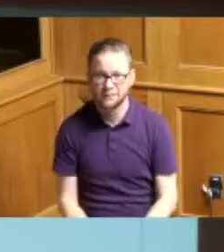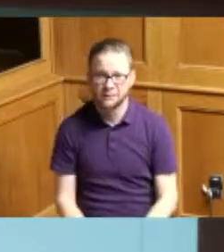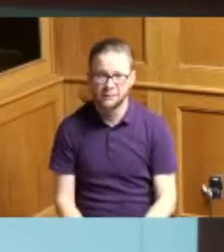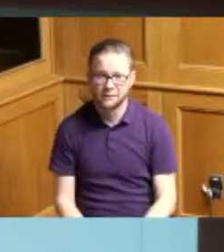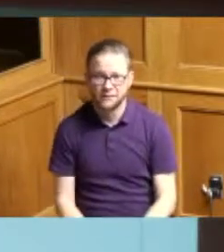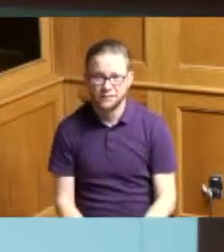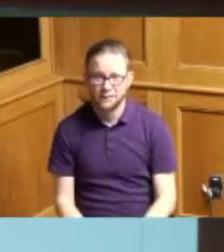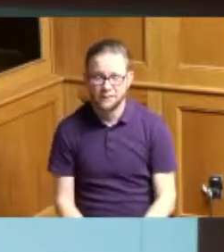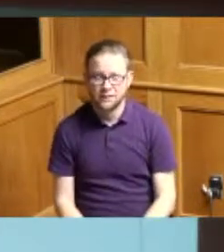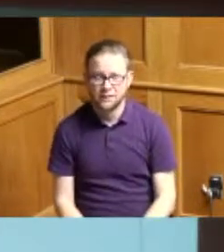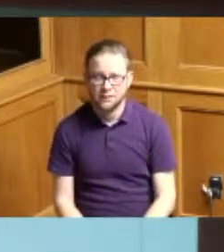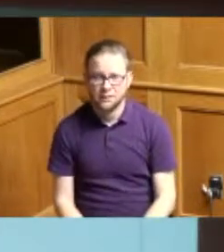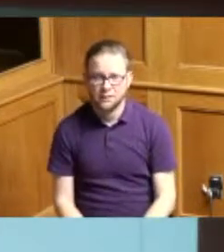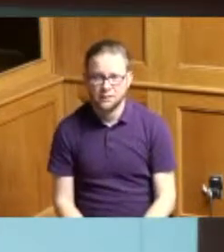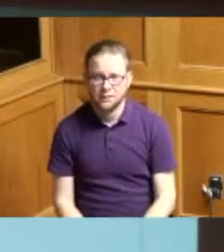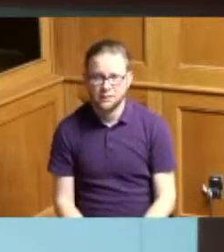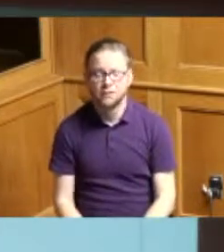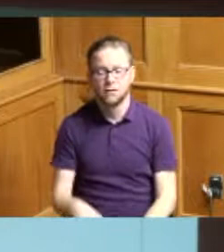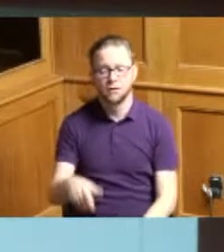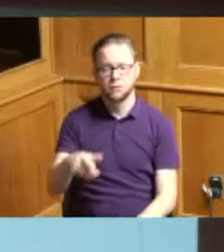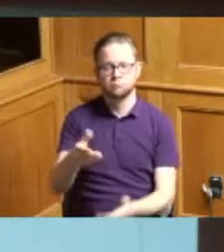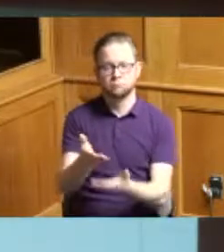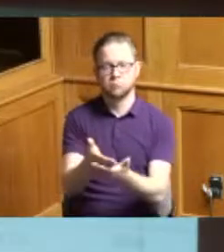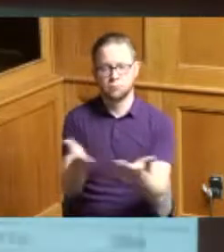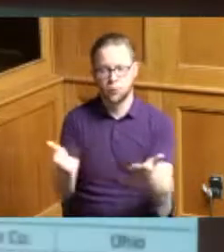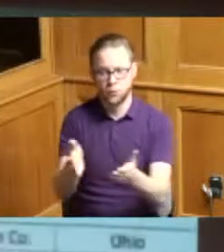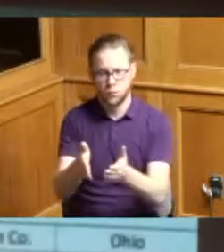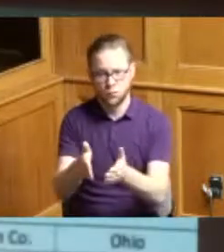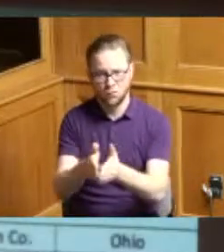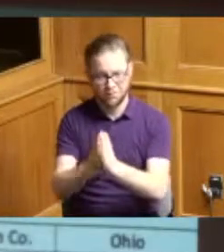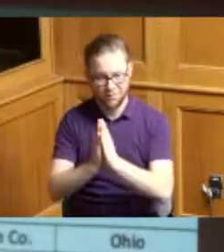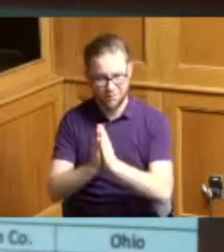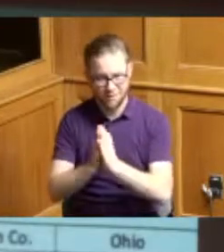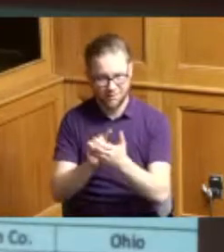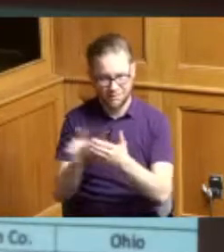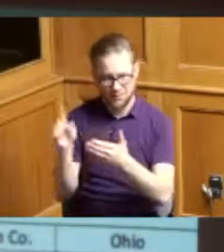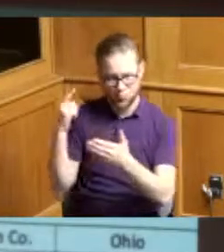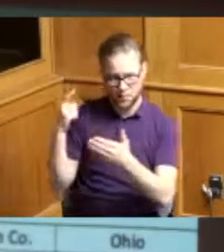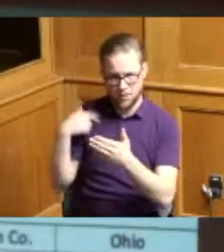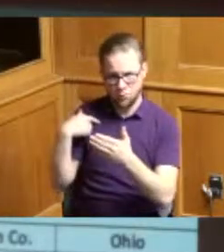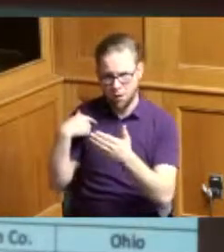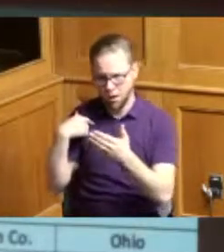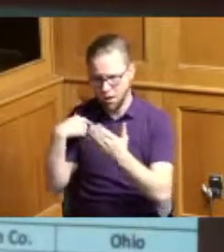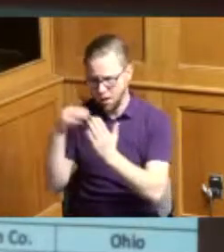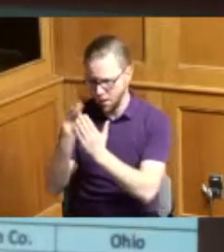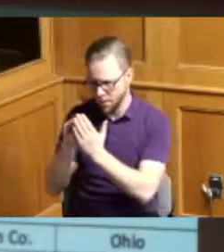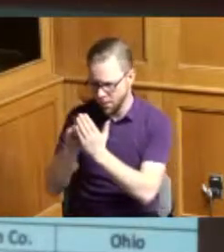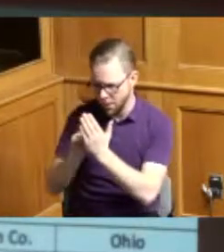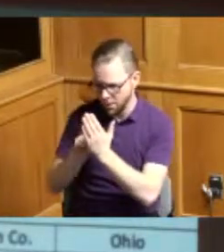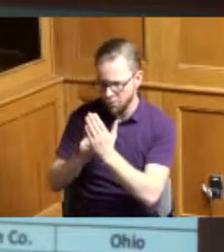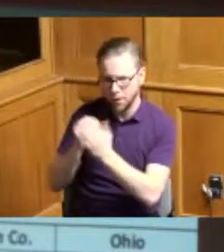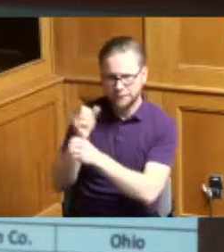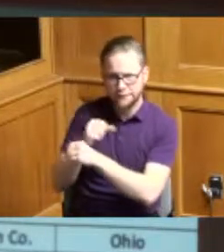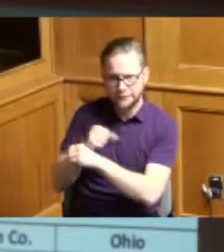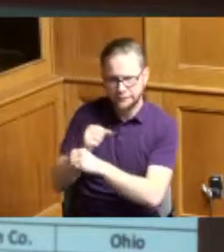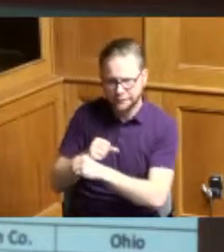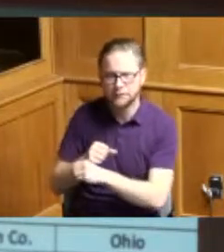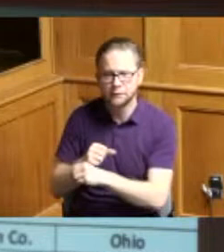request of you last week I did prepare some data for you I'll first touch on the difference between